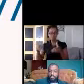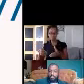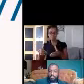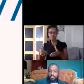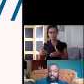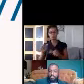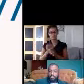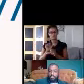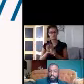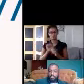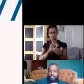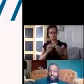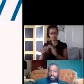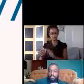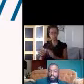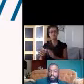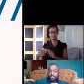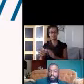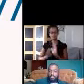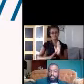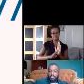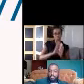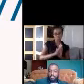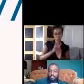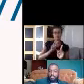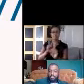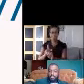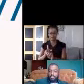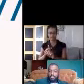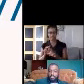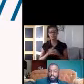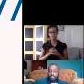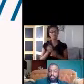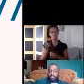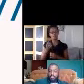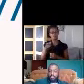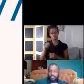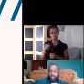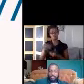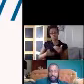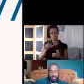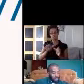if you're, and then, that is an ongoing process that they're still undergoing, and if you're